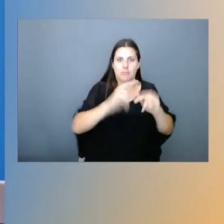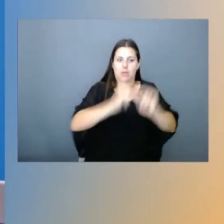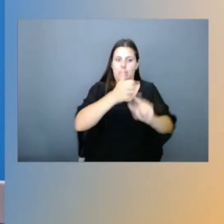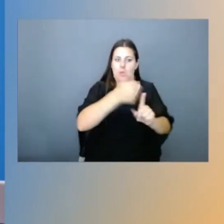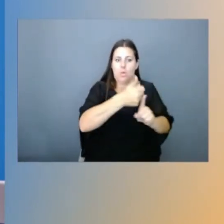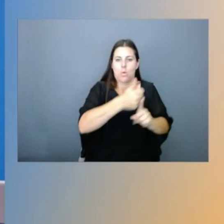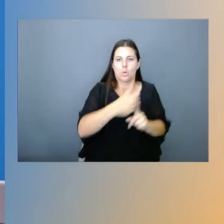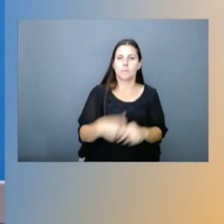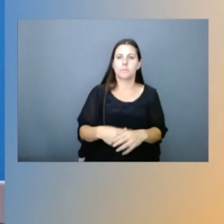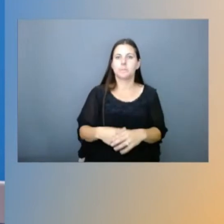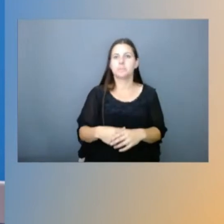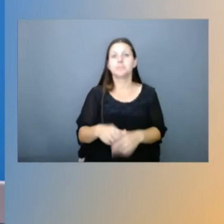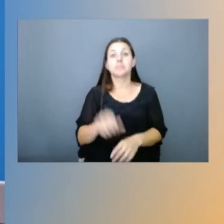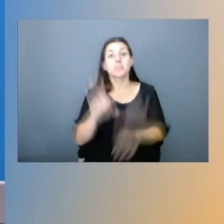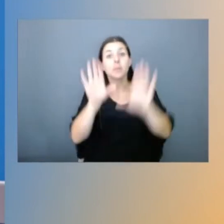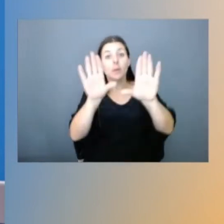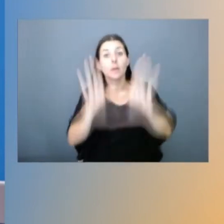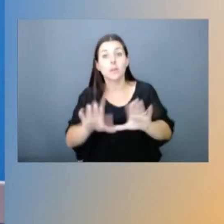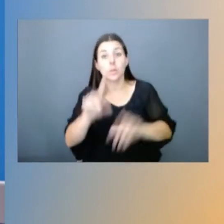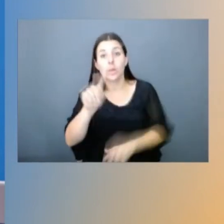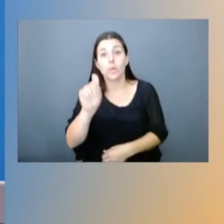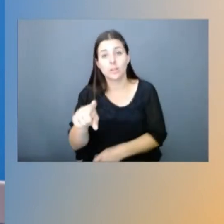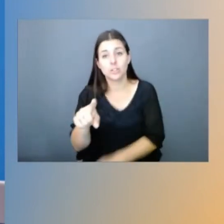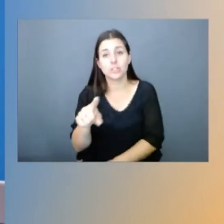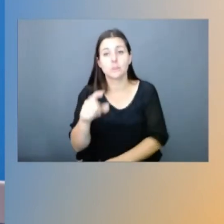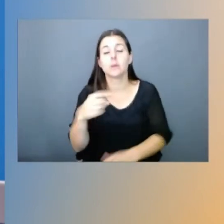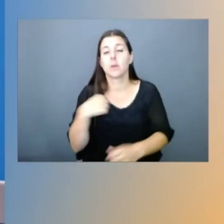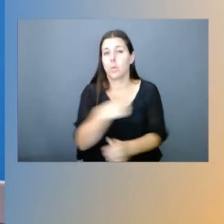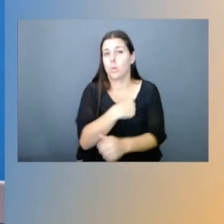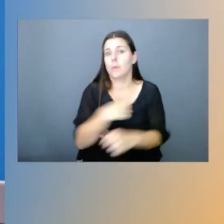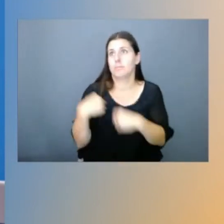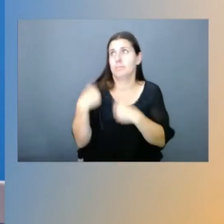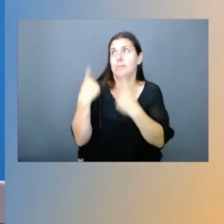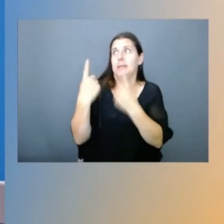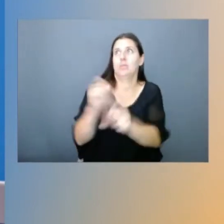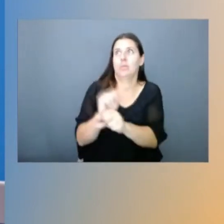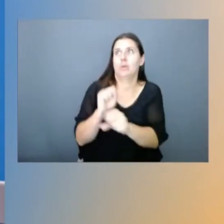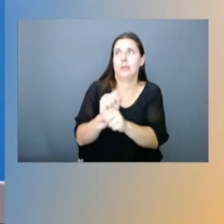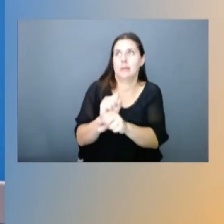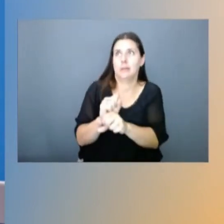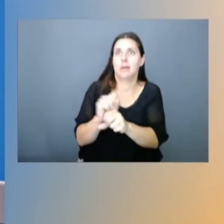We have been working with workloads in cloud for 15 years and we have understood the pain point